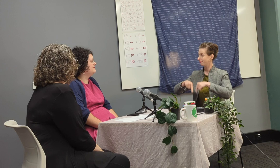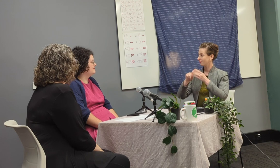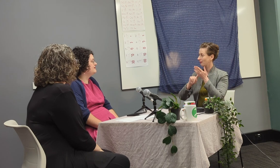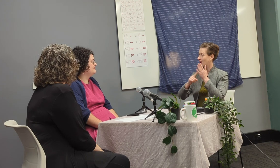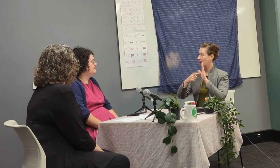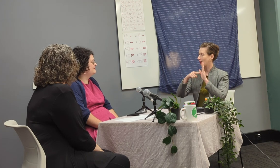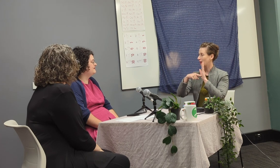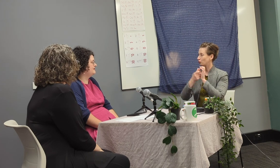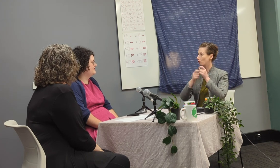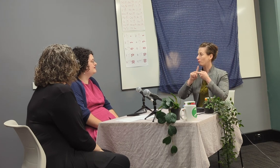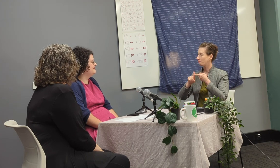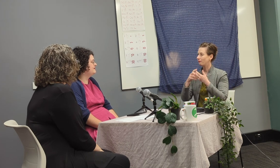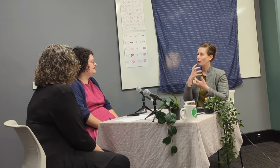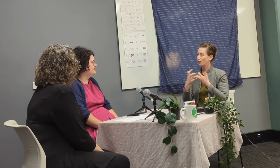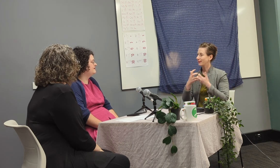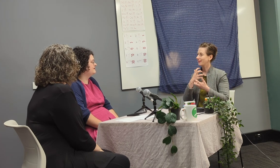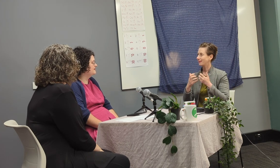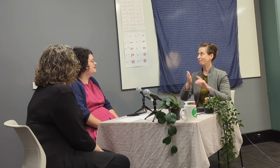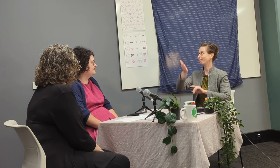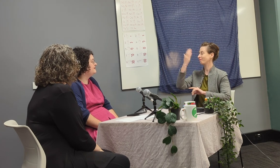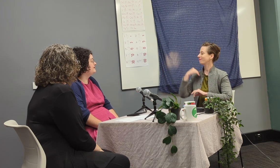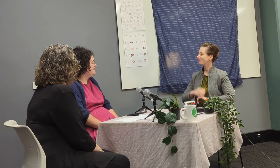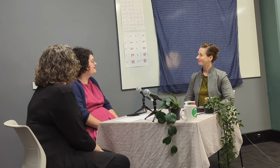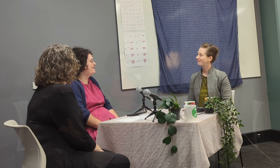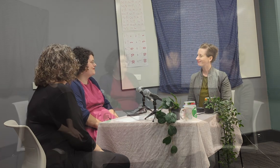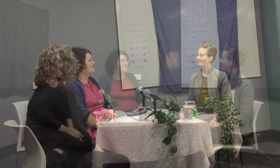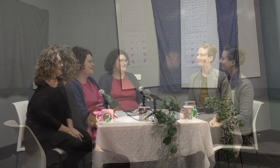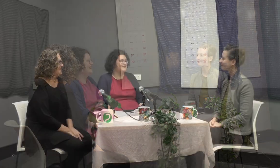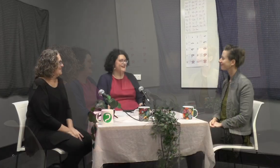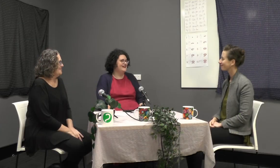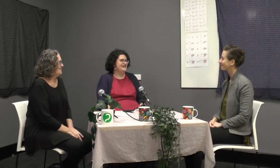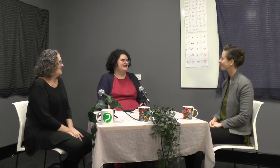I enrolled here at La Trobe University way back.